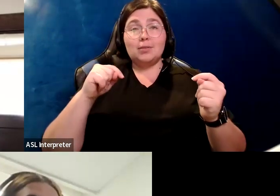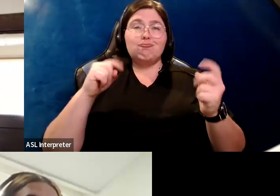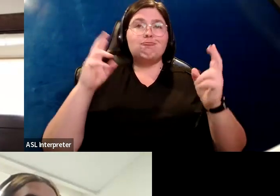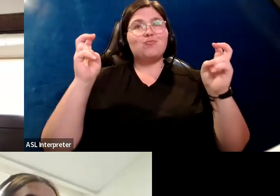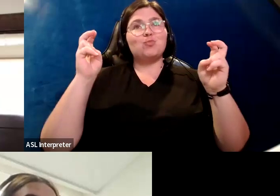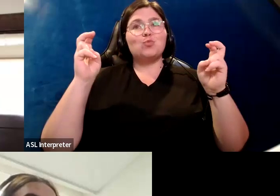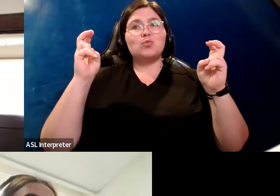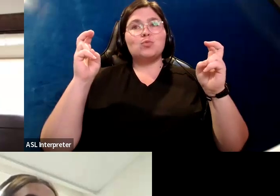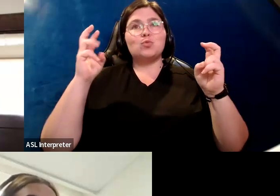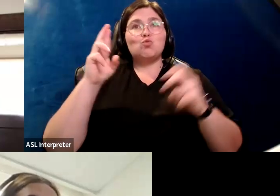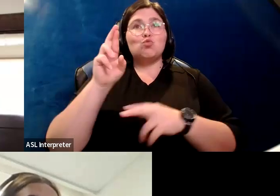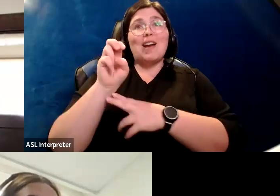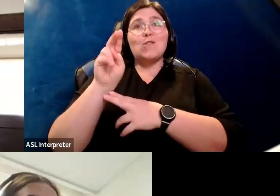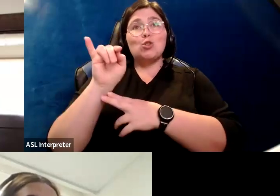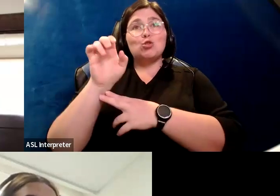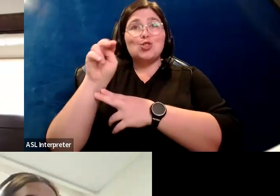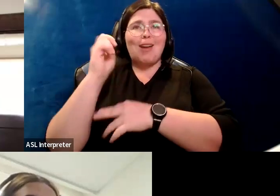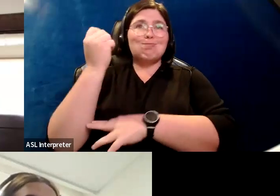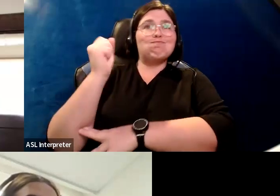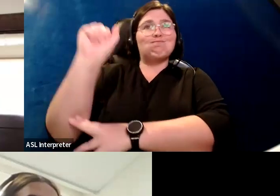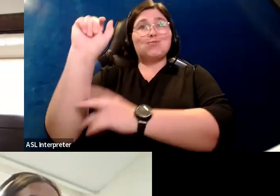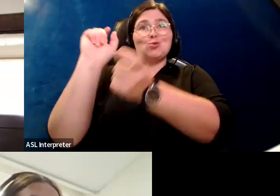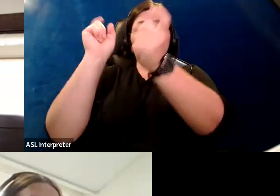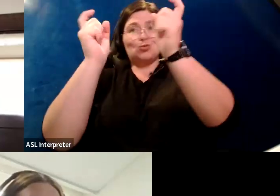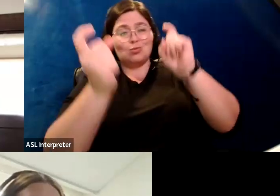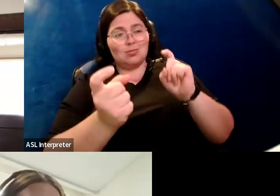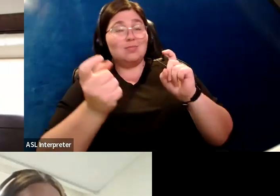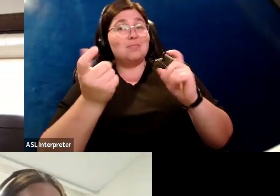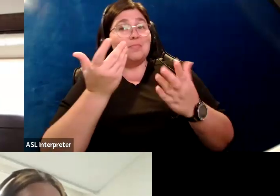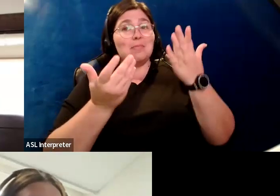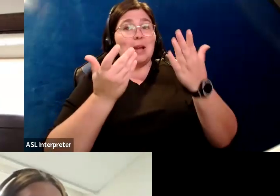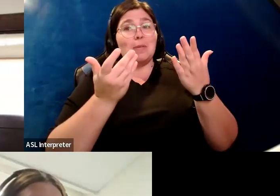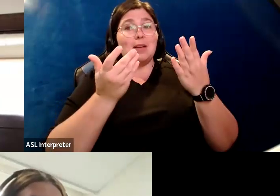We're seeing a revolution that has the potential